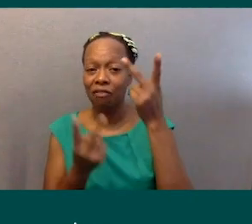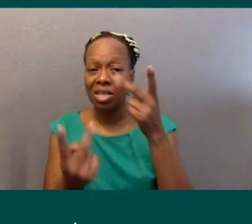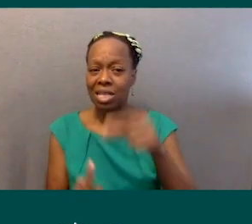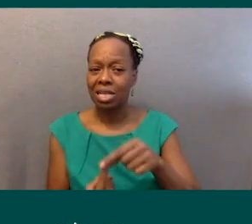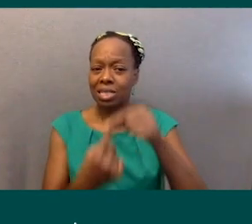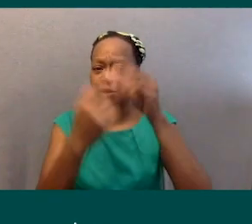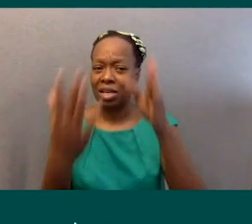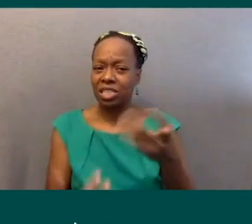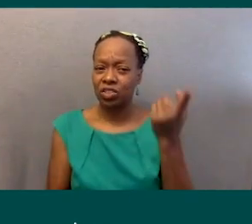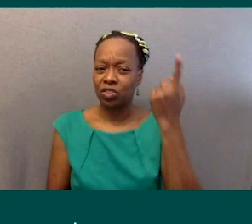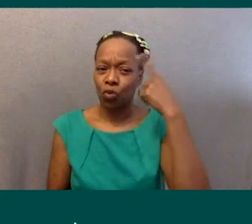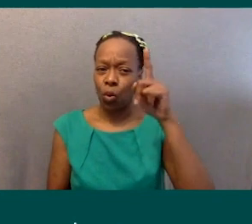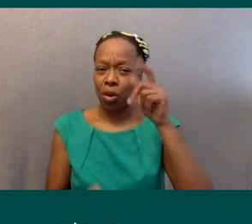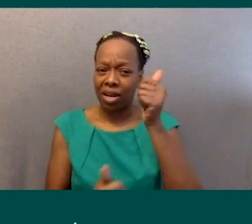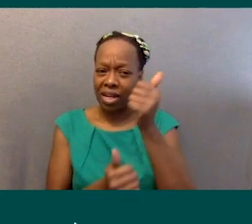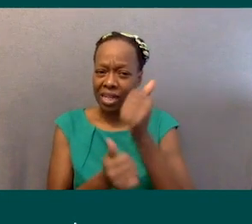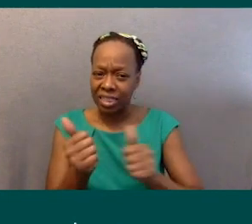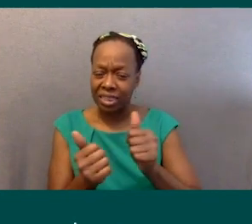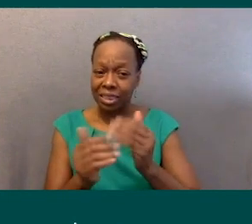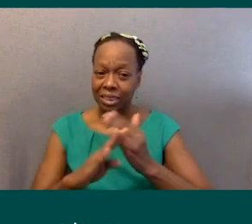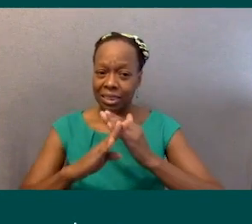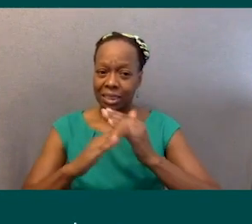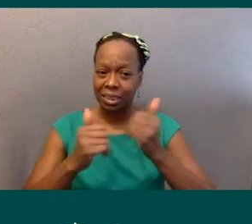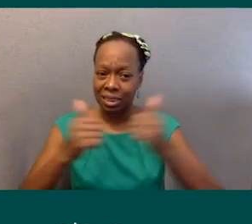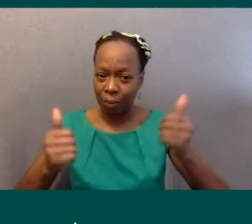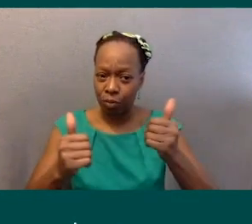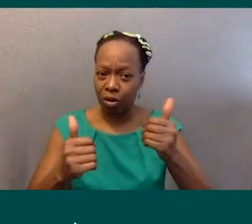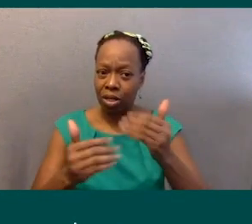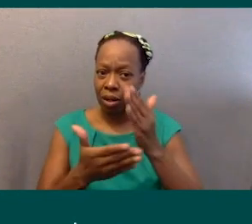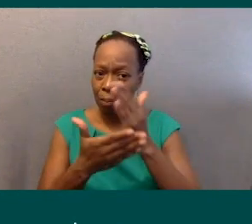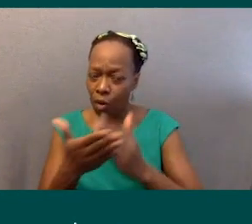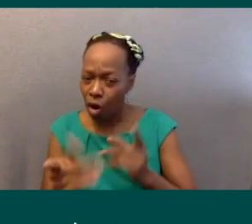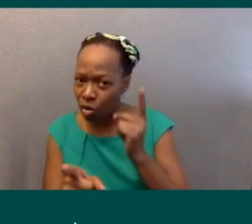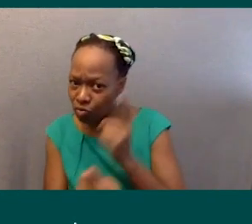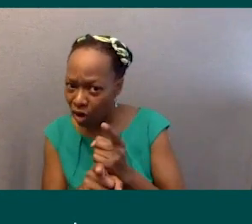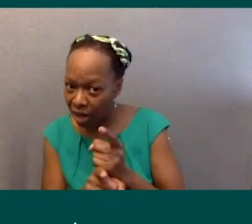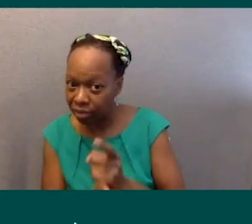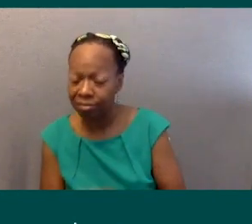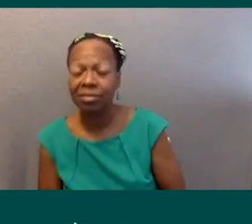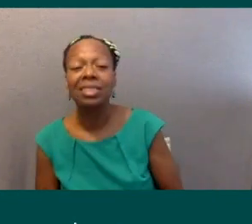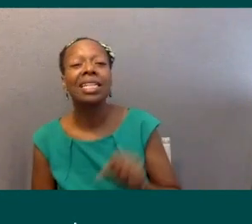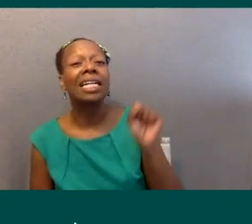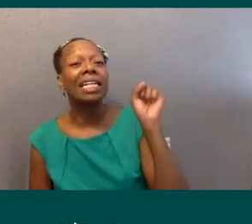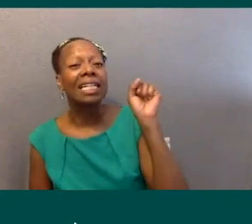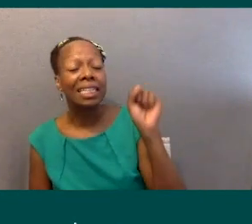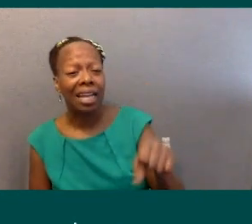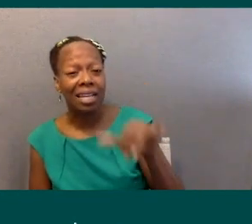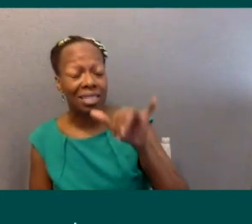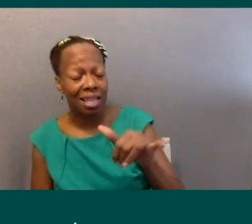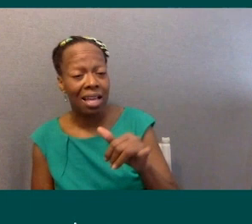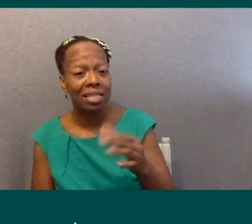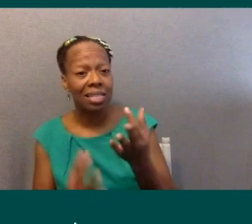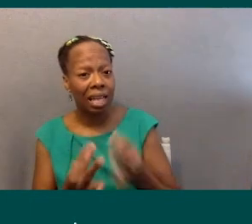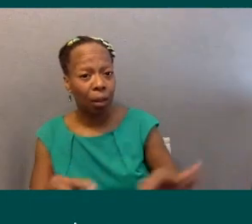for these different pieces, is that right? That is correct, actually, in some country